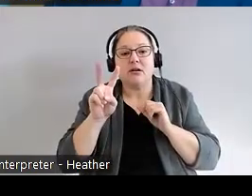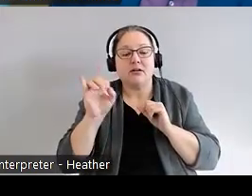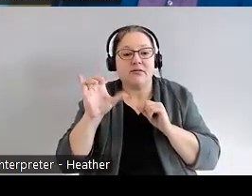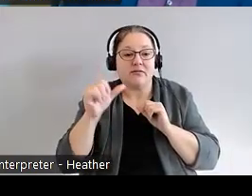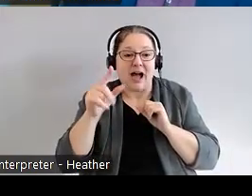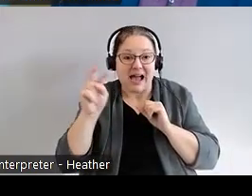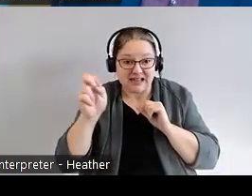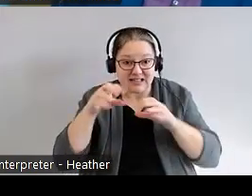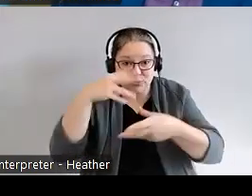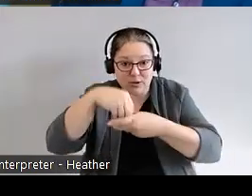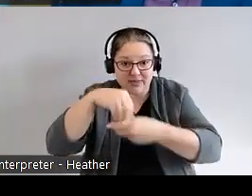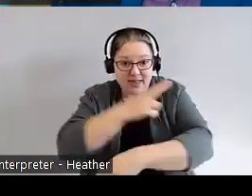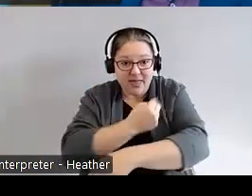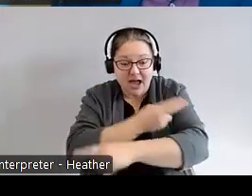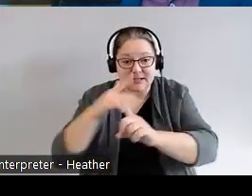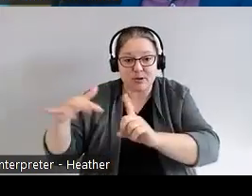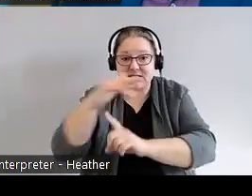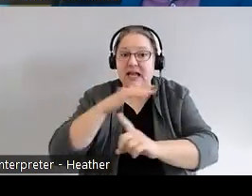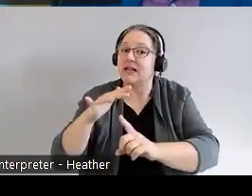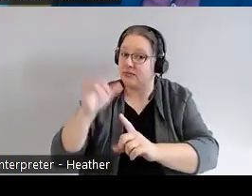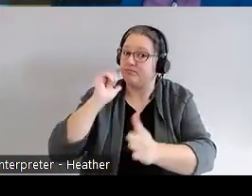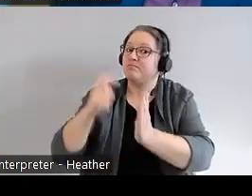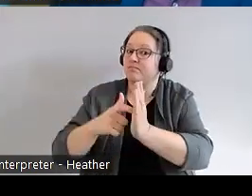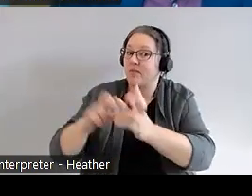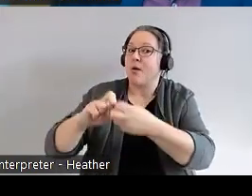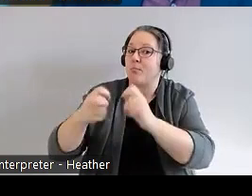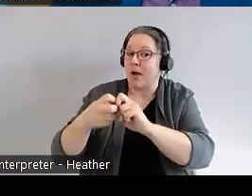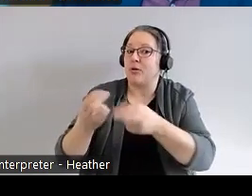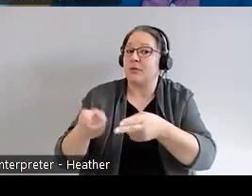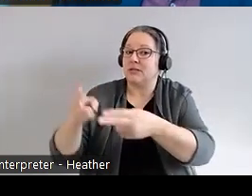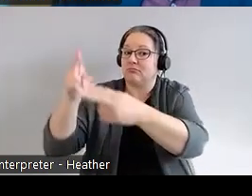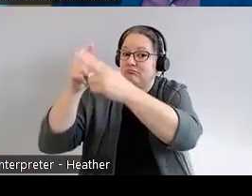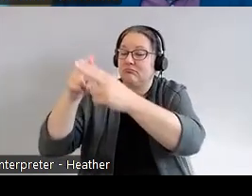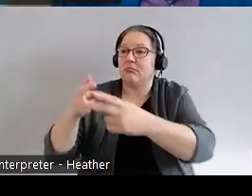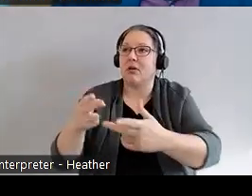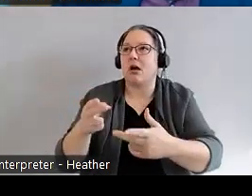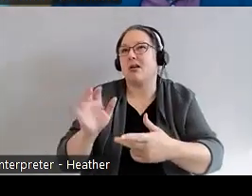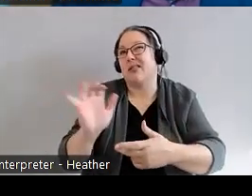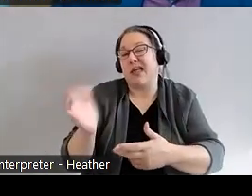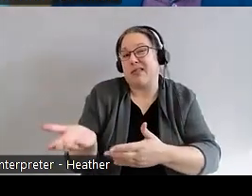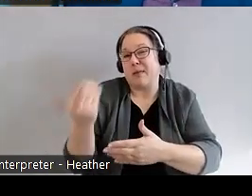is a well recognized problem. Uh it's been on the rise for um just about the last decade and a half.